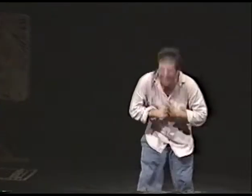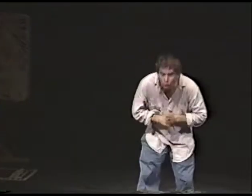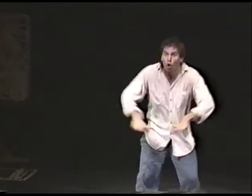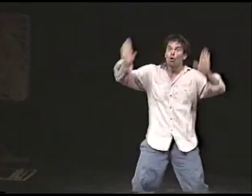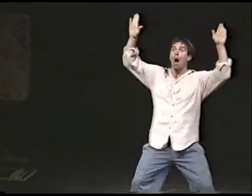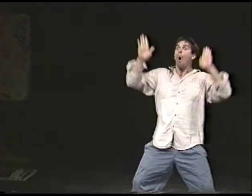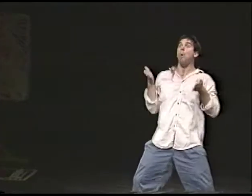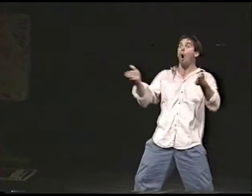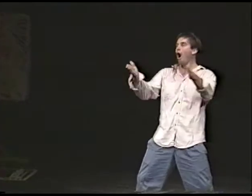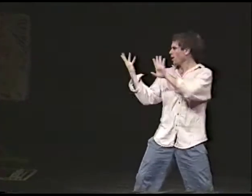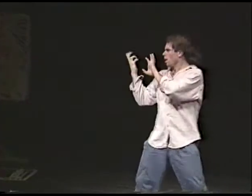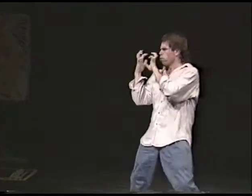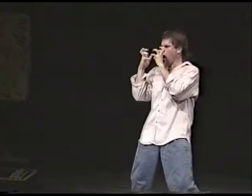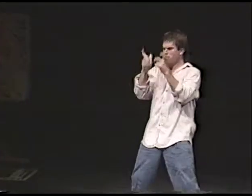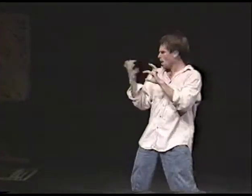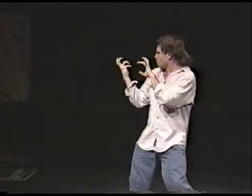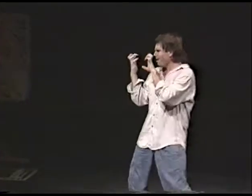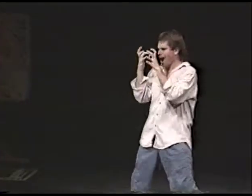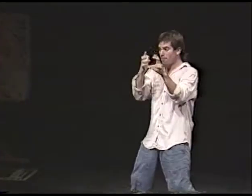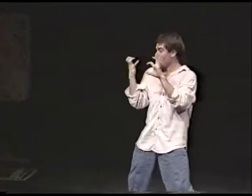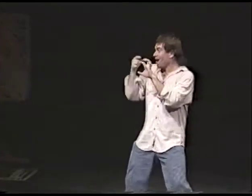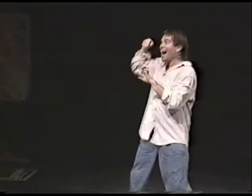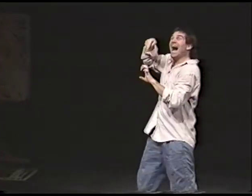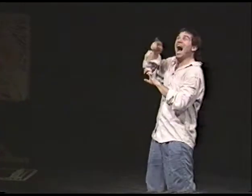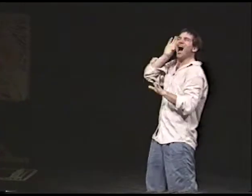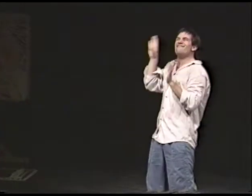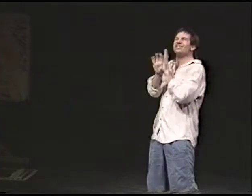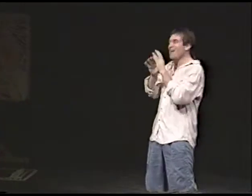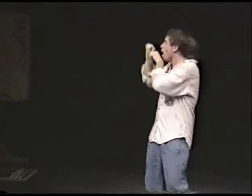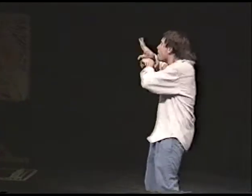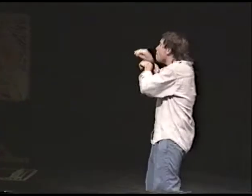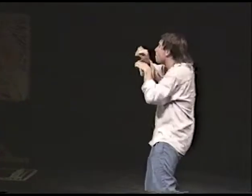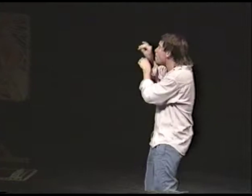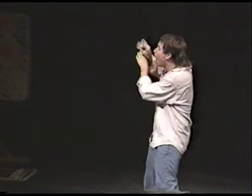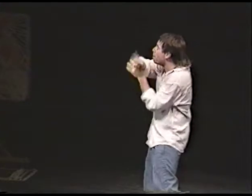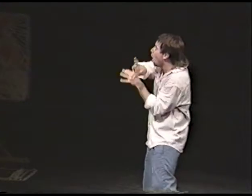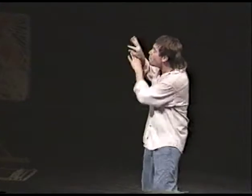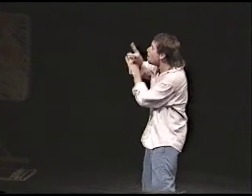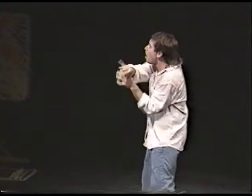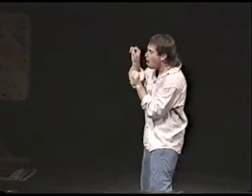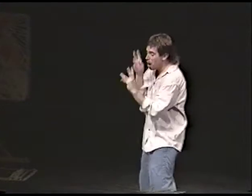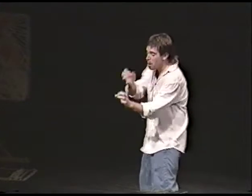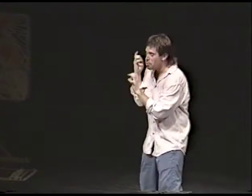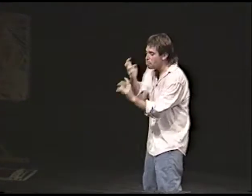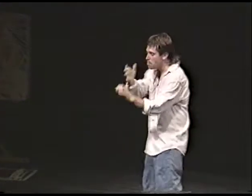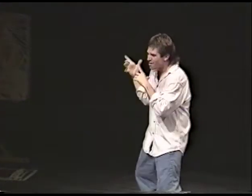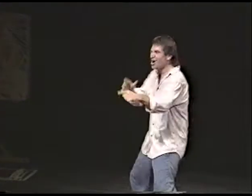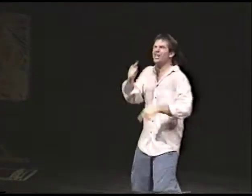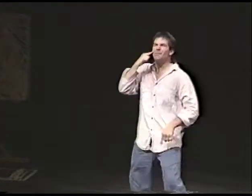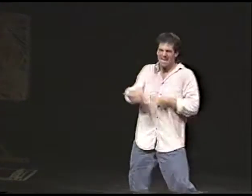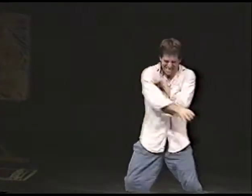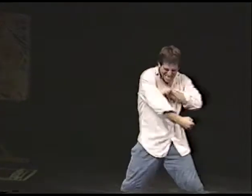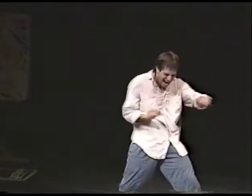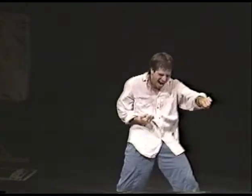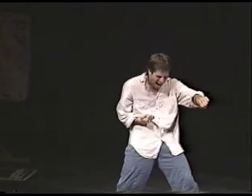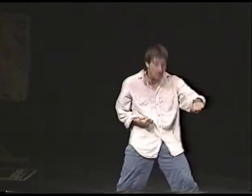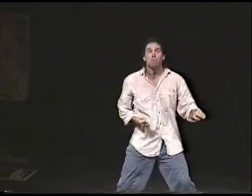China, the Great Wall, spaghetting down with Japanese tourists taking pictures all the way down into the water.